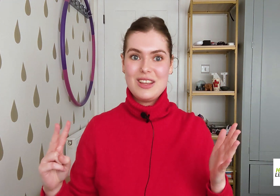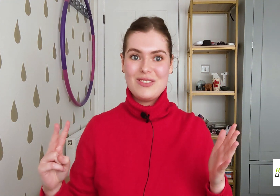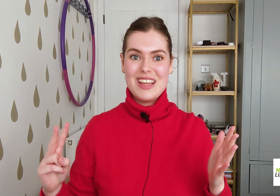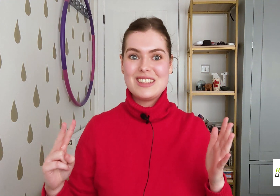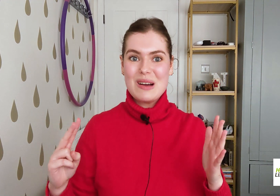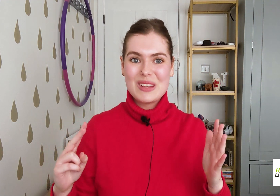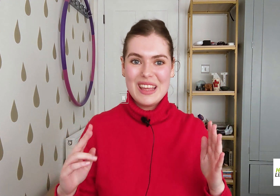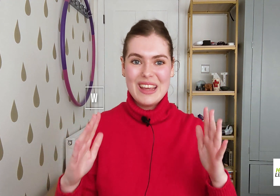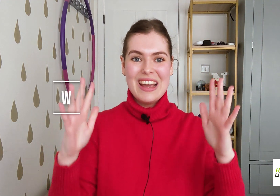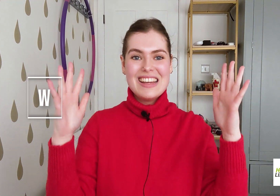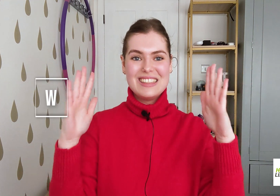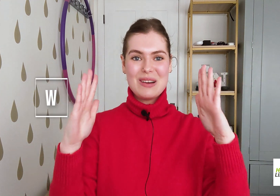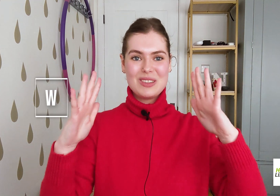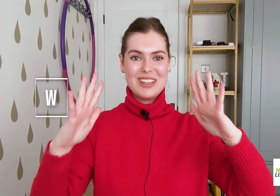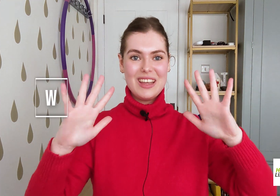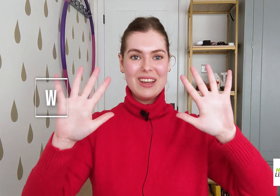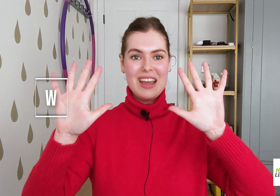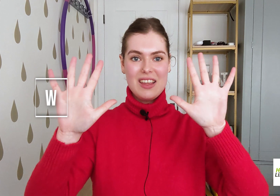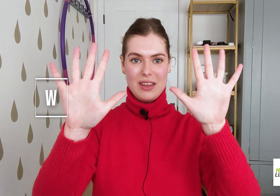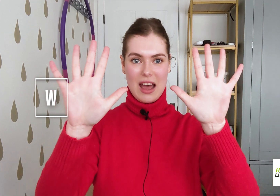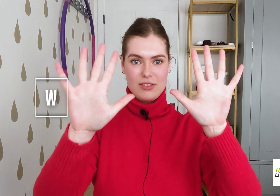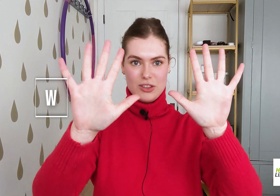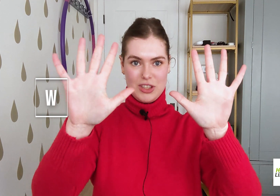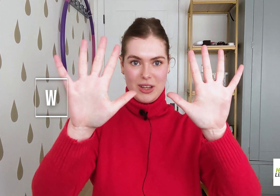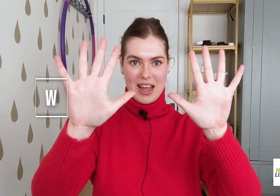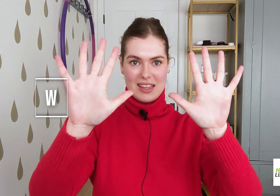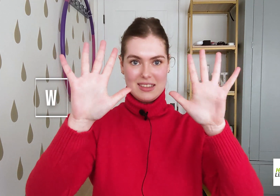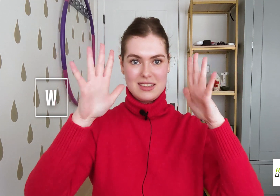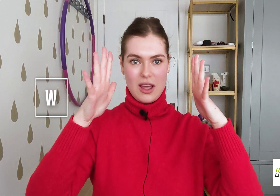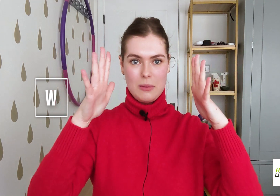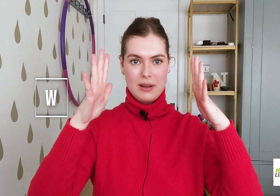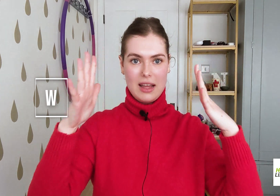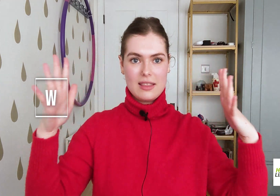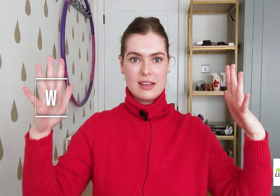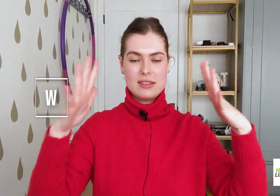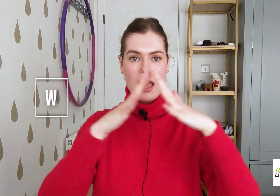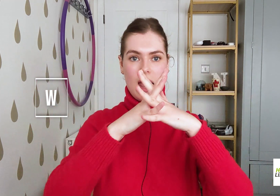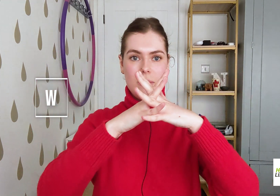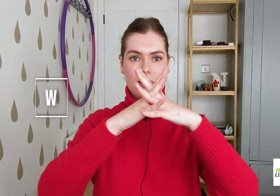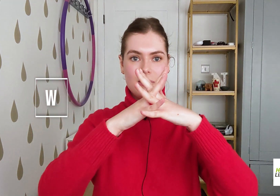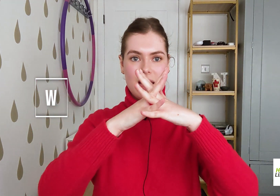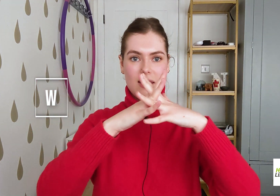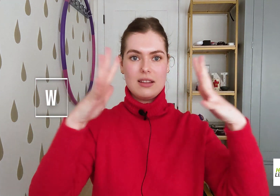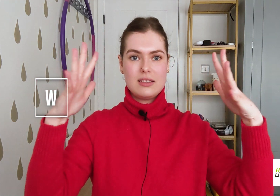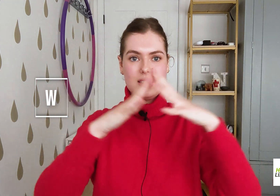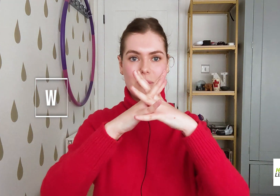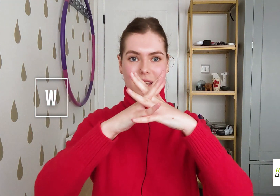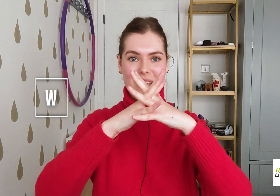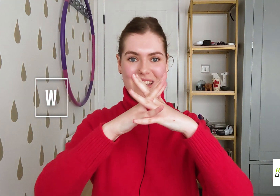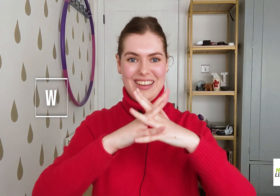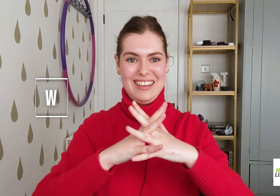“T”, “V”, “W” “W” you have your two hands open like this and you put them together, “W”.